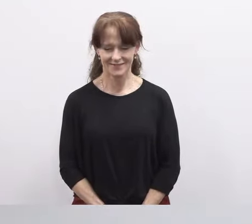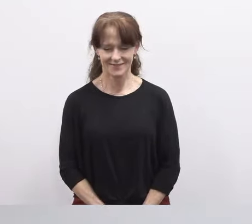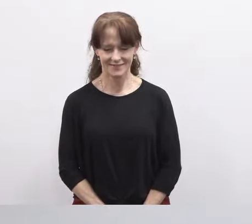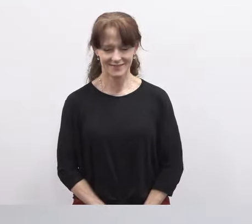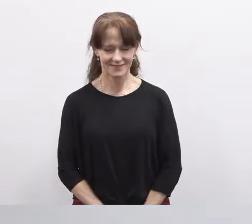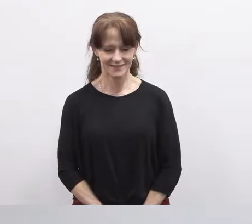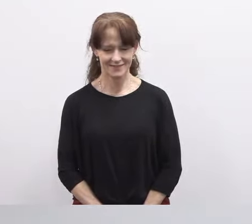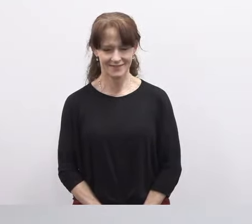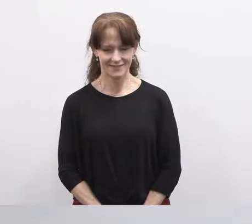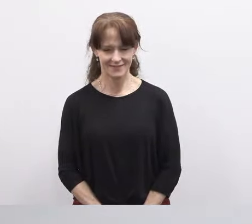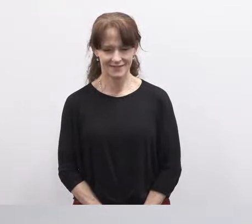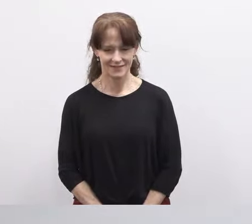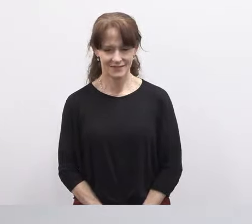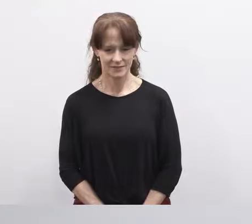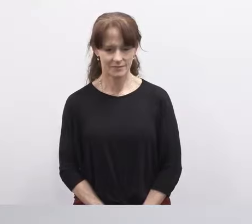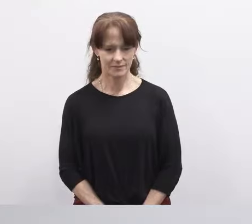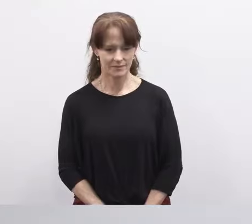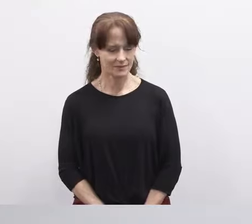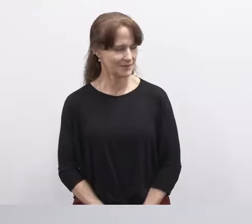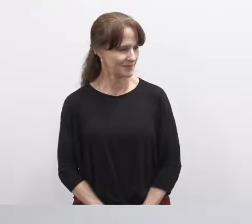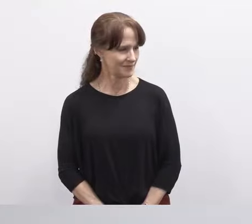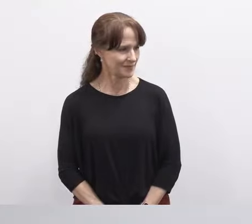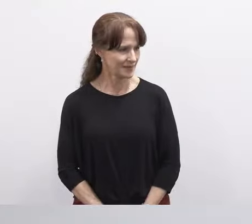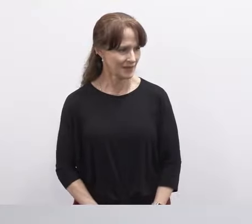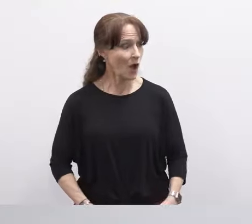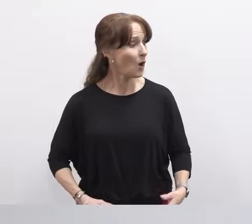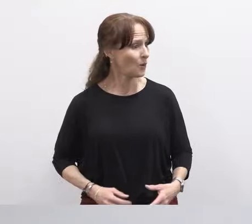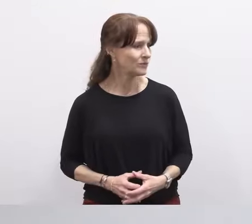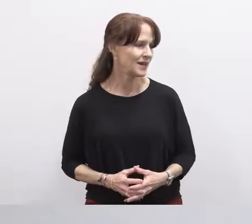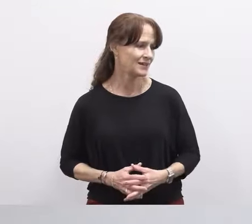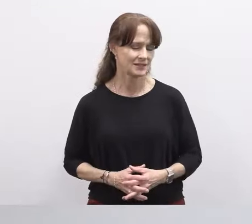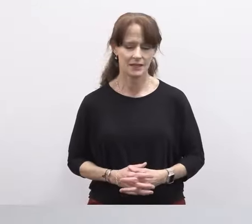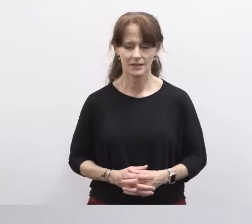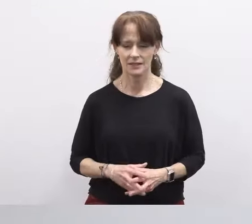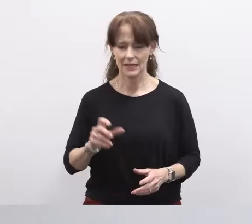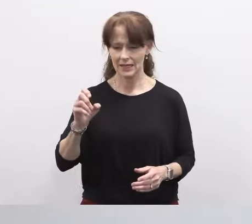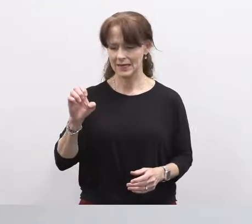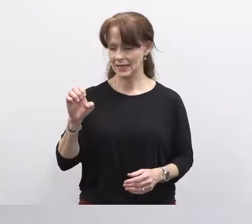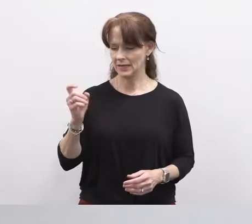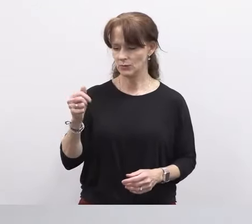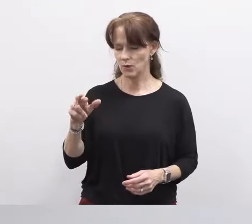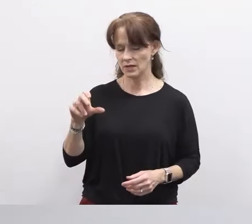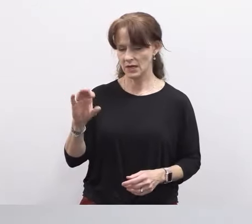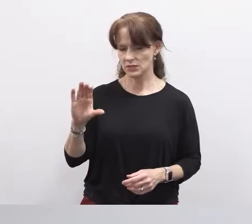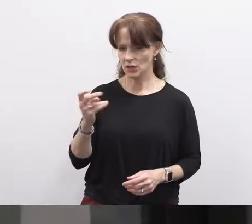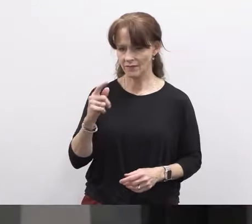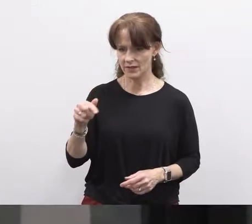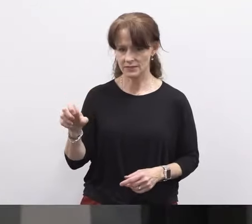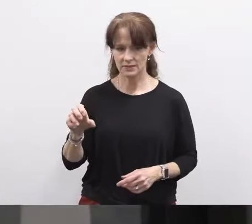[Mr. Suarez] You can now please introduce yourself. Good evening. - Good evening board members, I'm Enrique Chavez, the CSCA unit AVP,